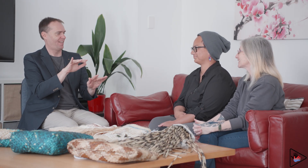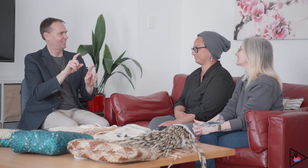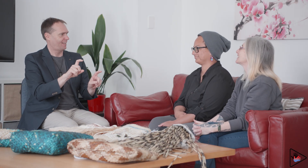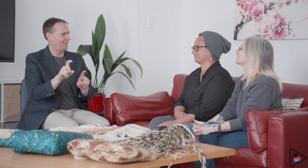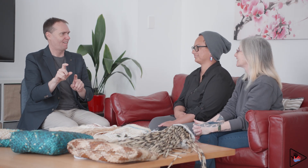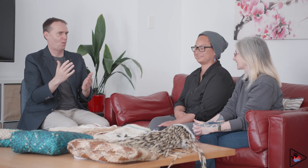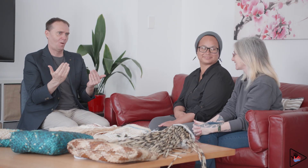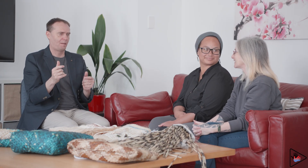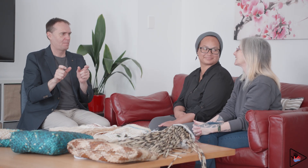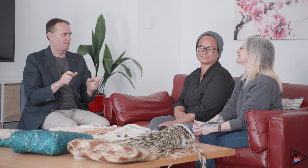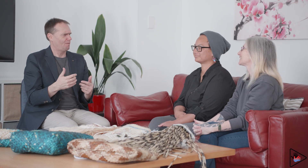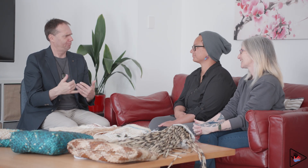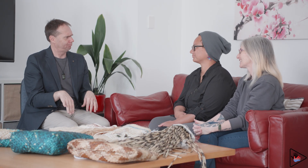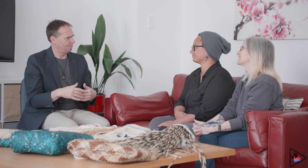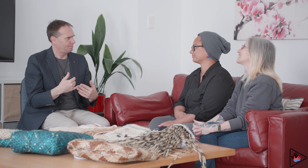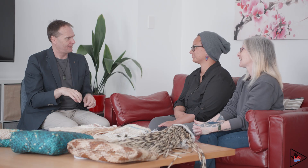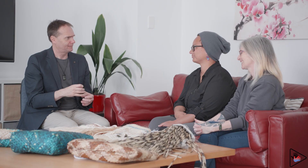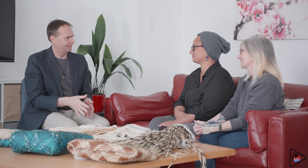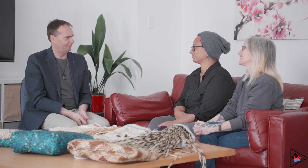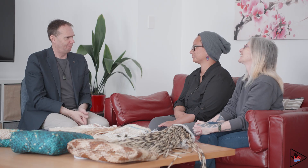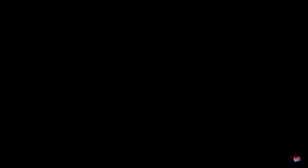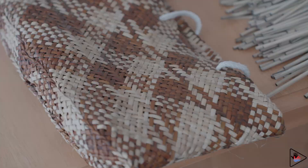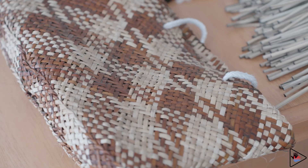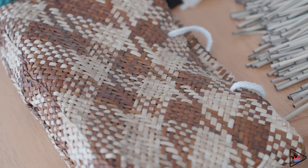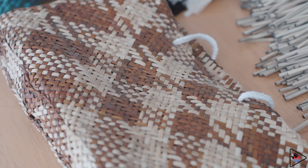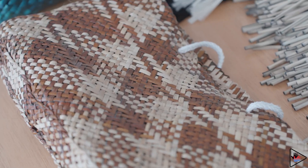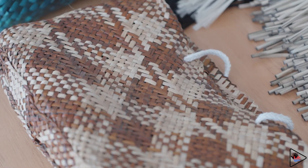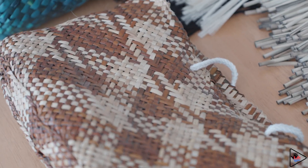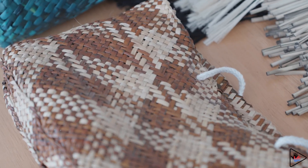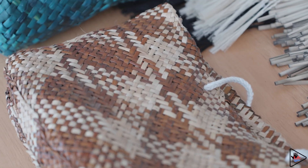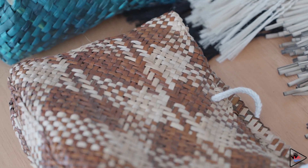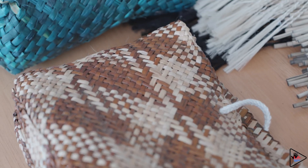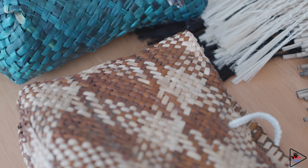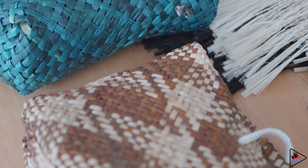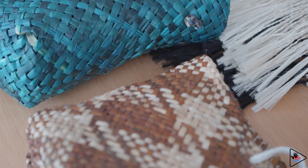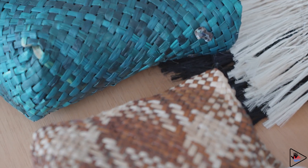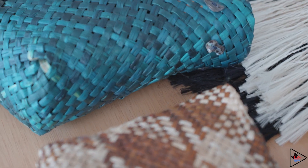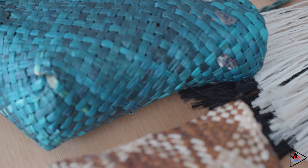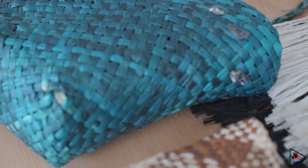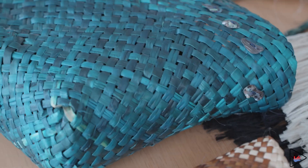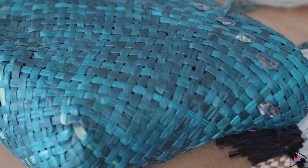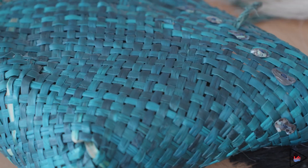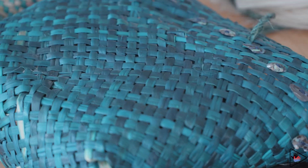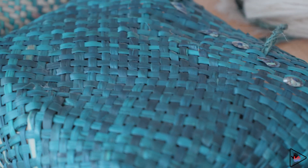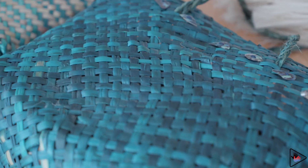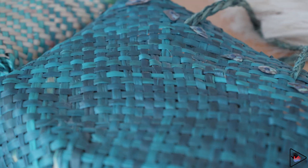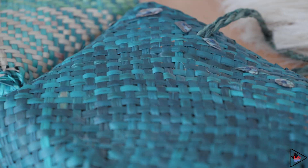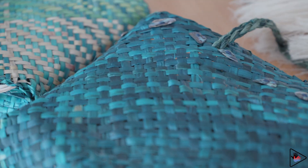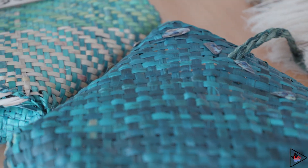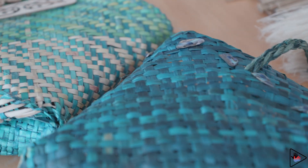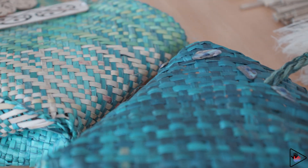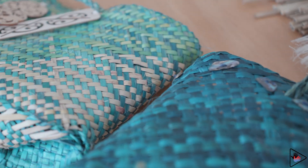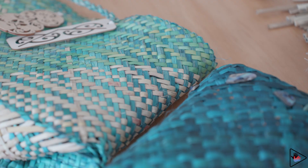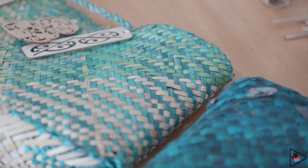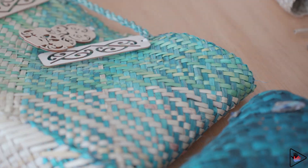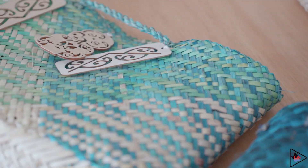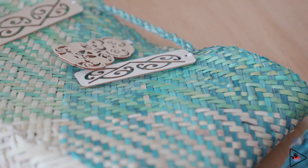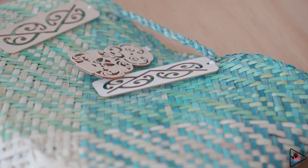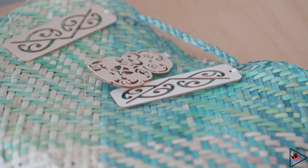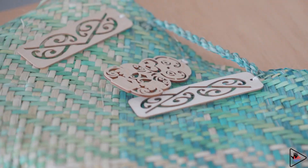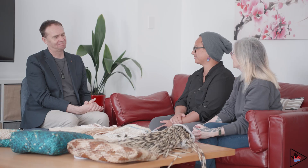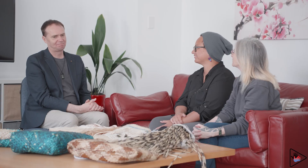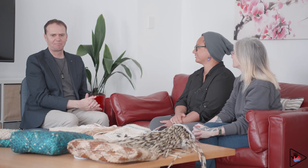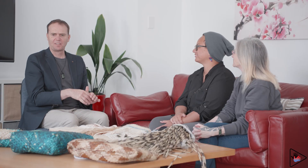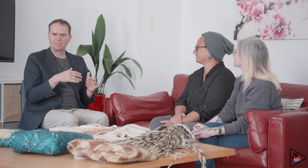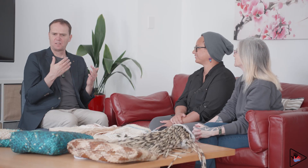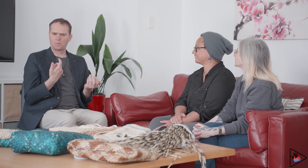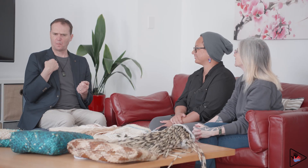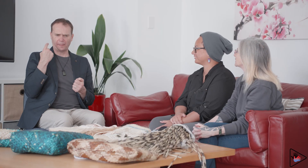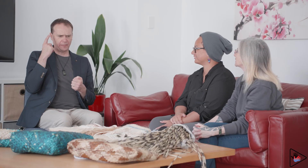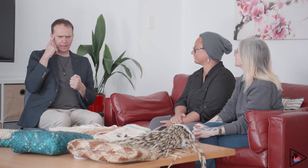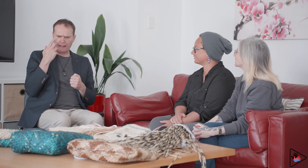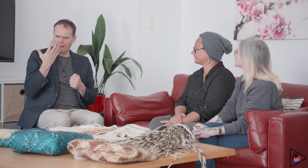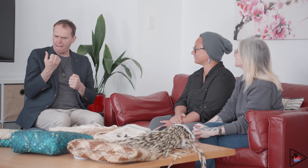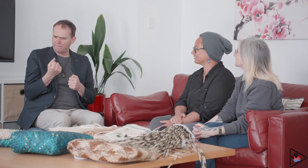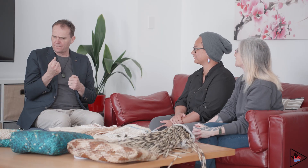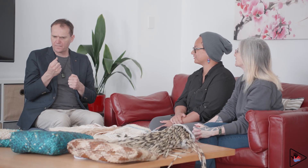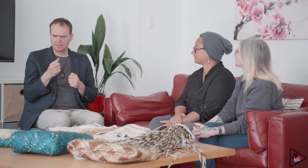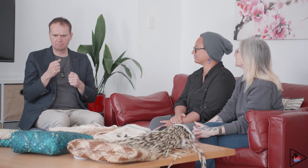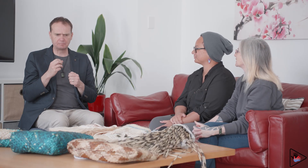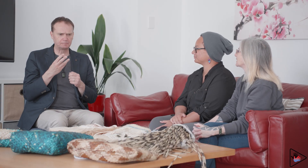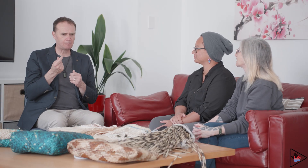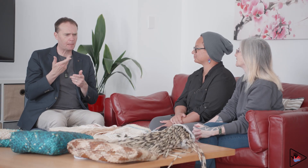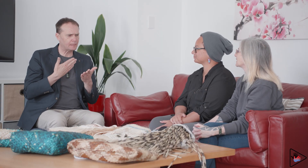you've got your work as Deaf people, on the wall there at Te Wānaga o Aotearoa. That's amazing.